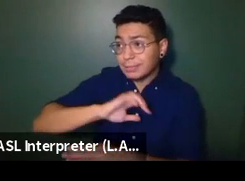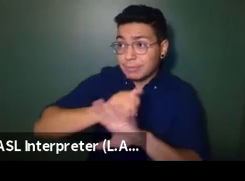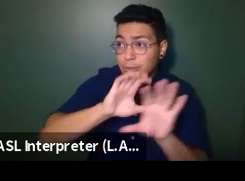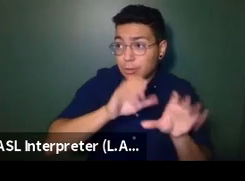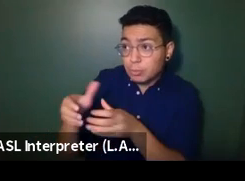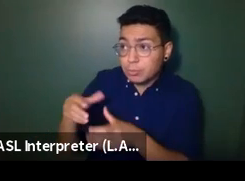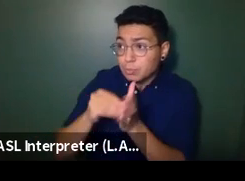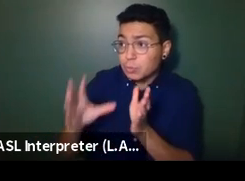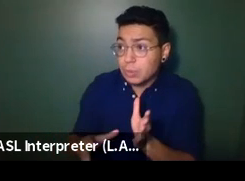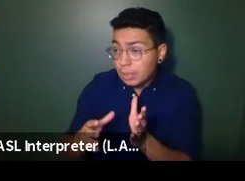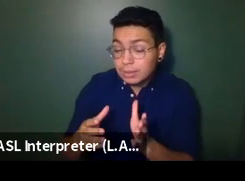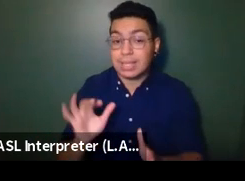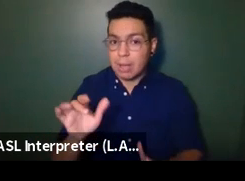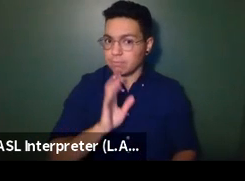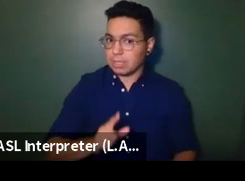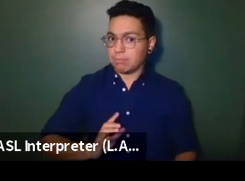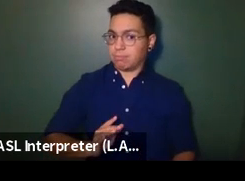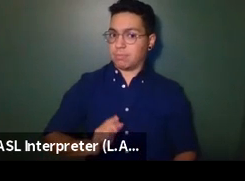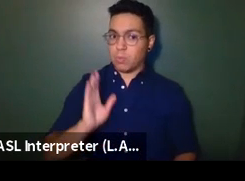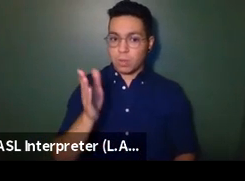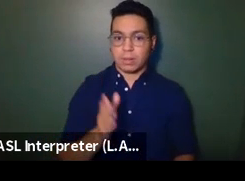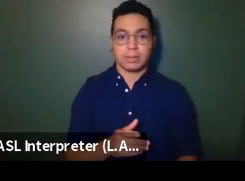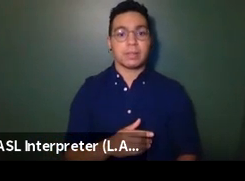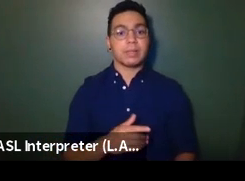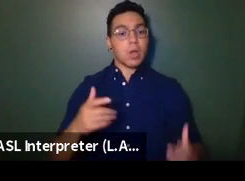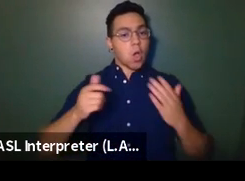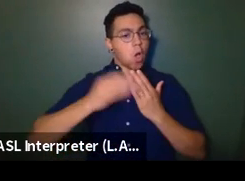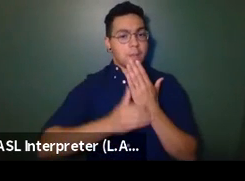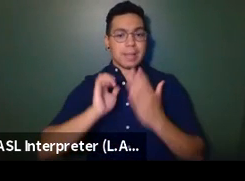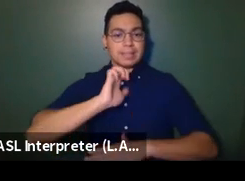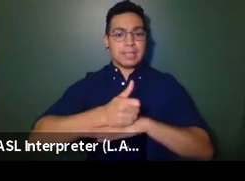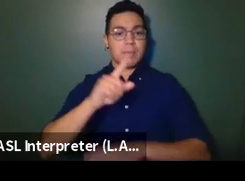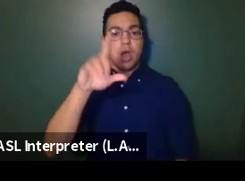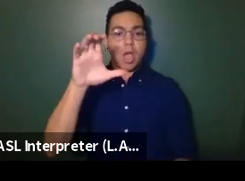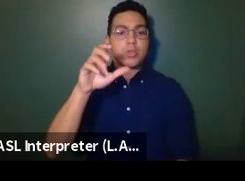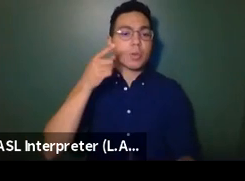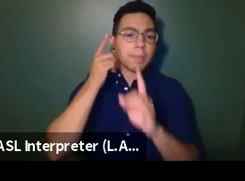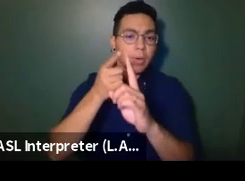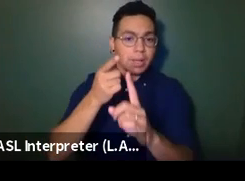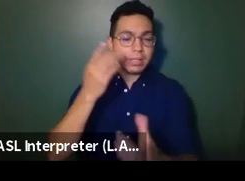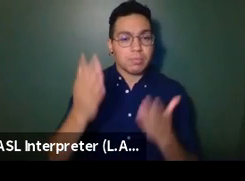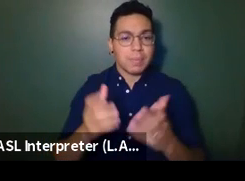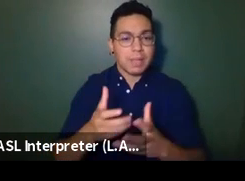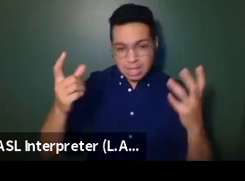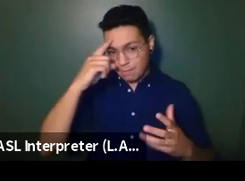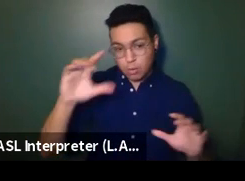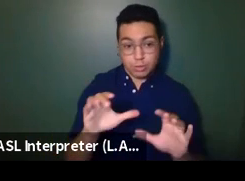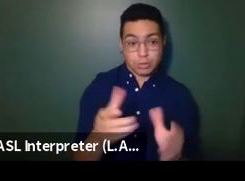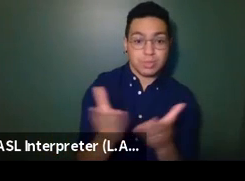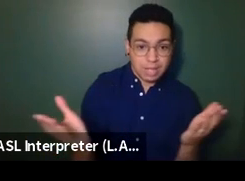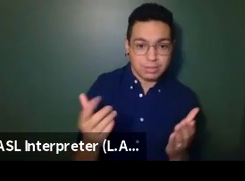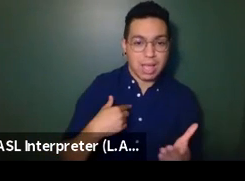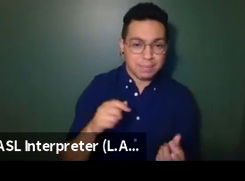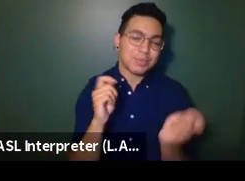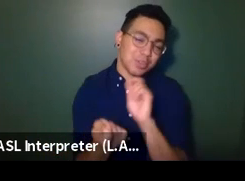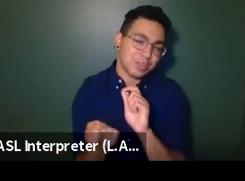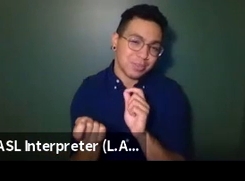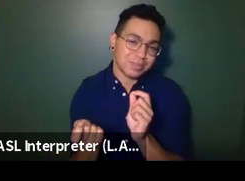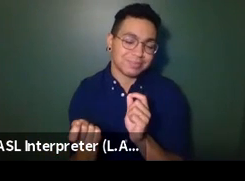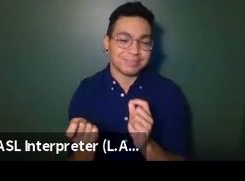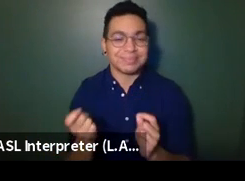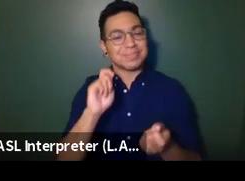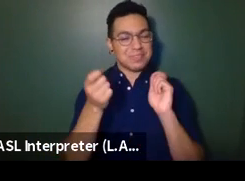Katherine Livick - ESD 112: It defaults to 100 points here, which is probably a bit much for due stuff. So I'm going to change that. I can change that to whatever I want.